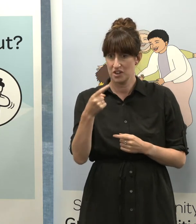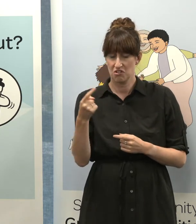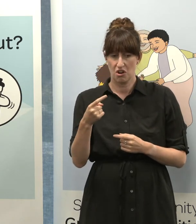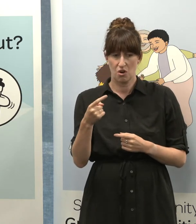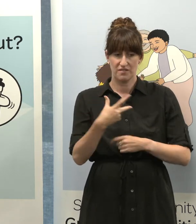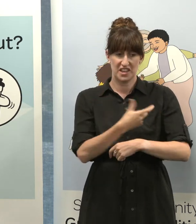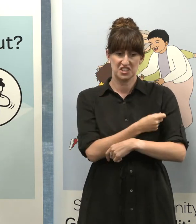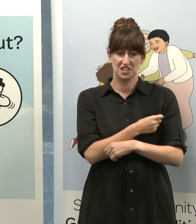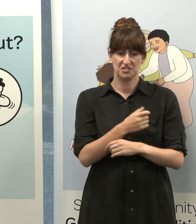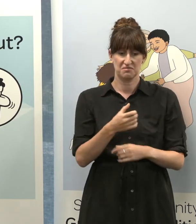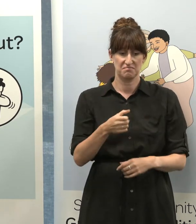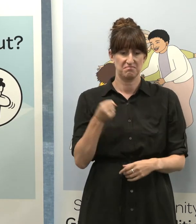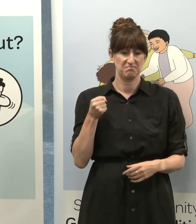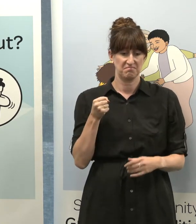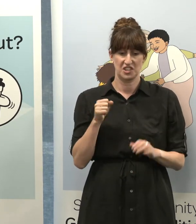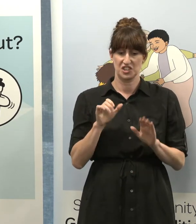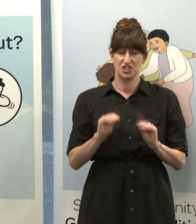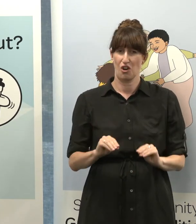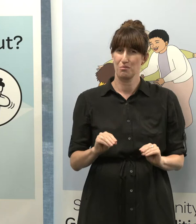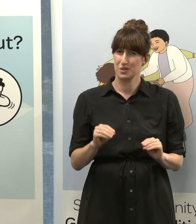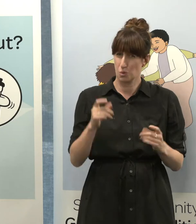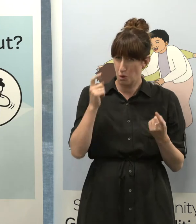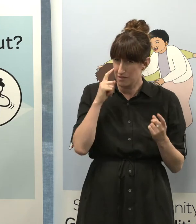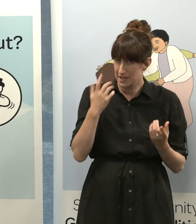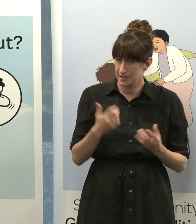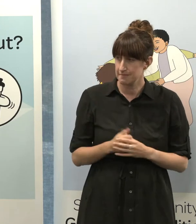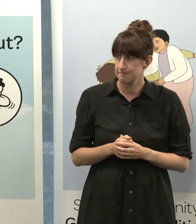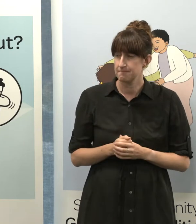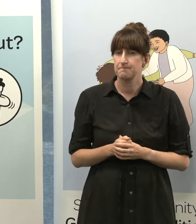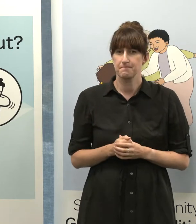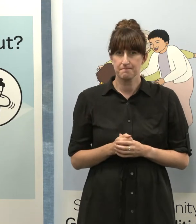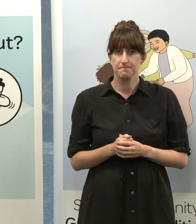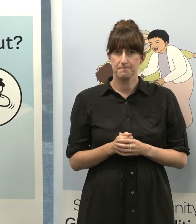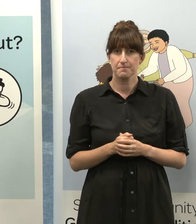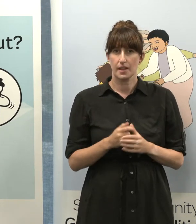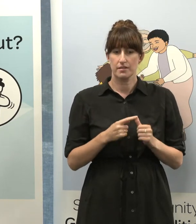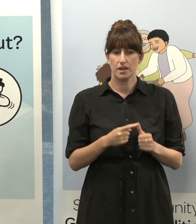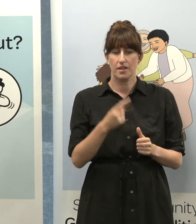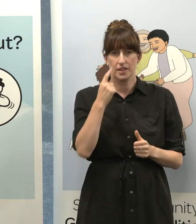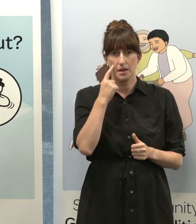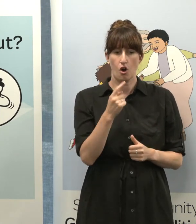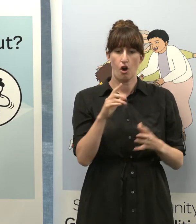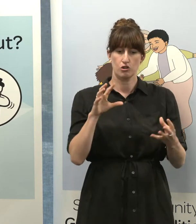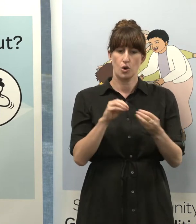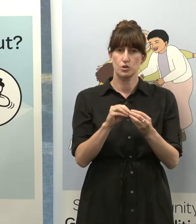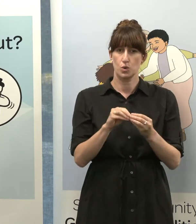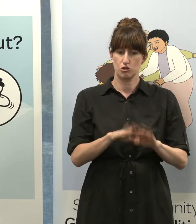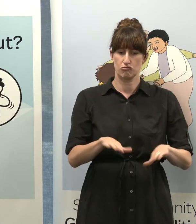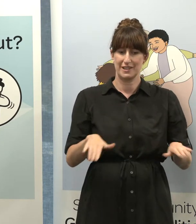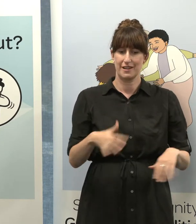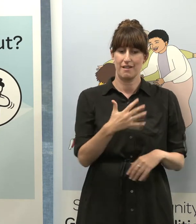ministry that first those vaccinations of five to 11-